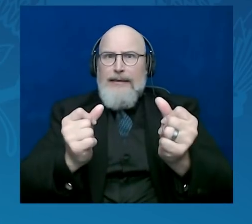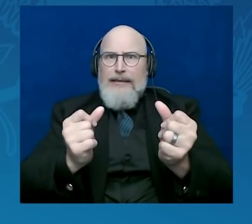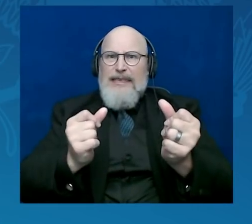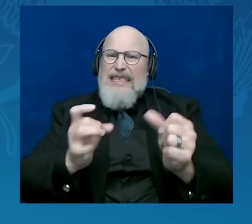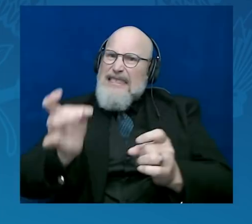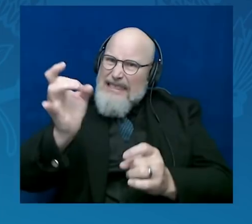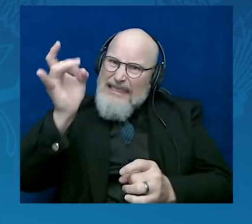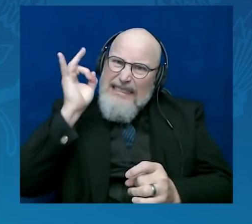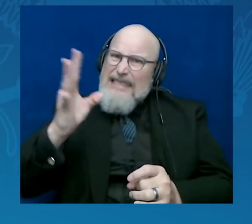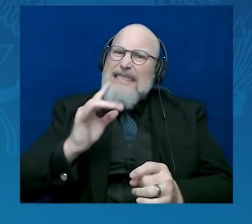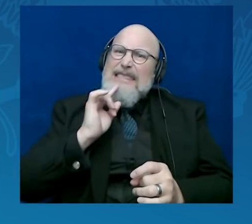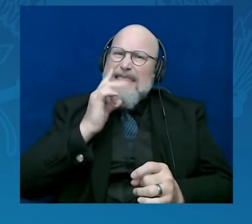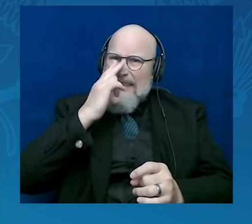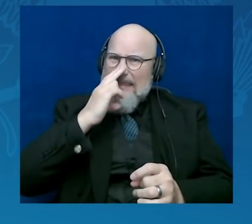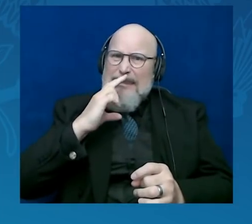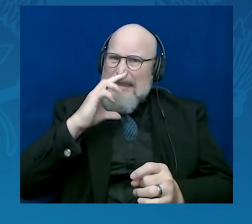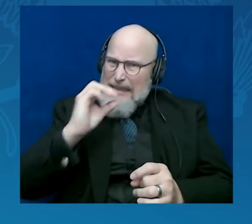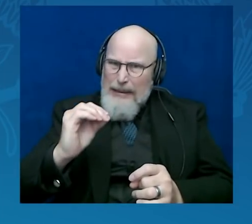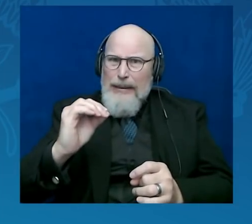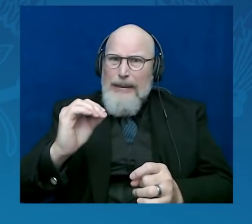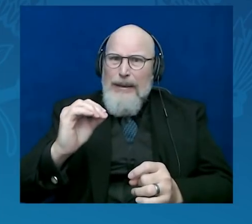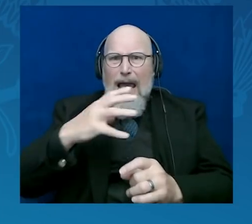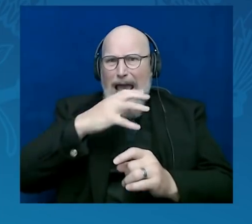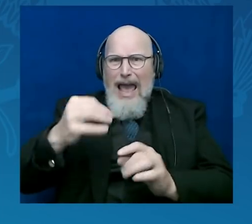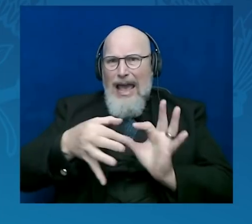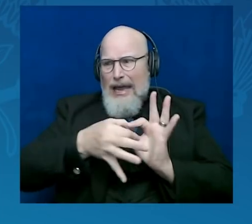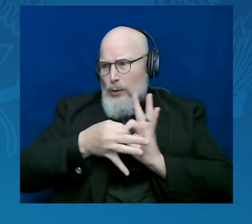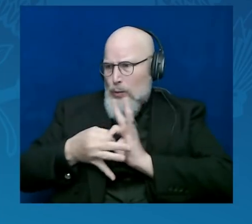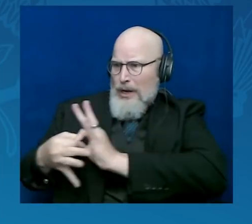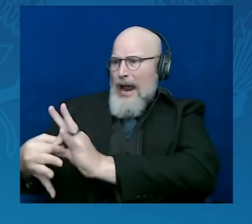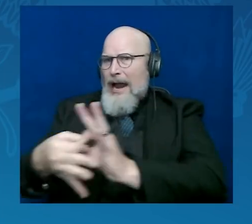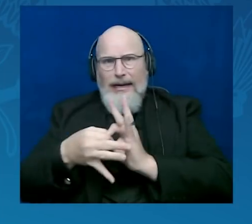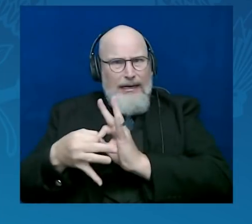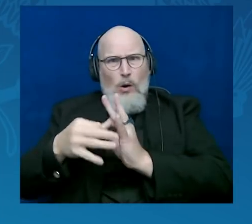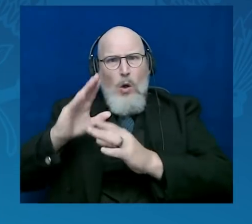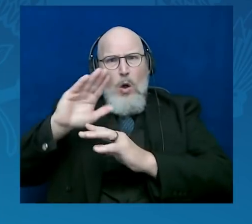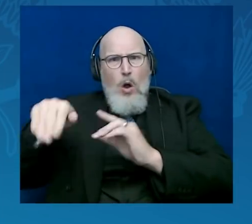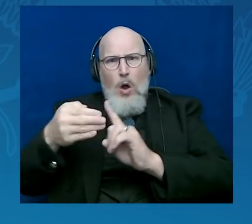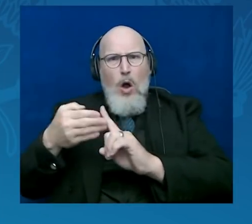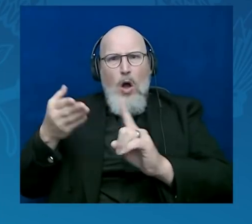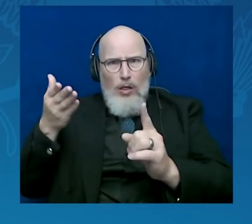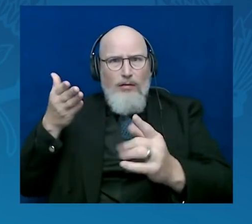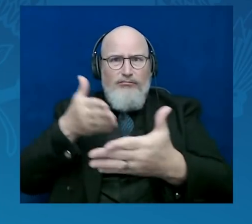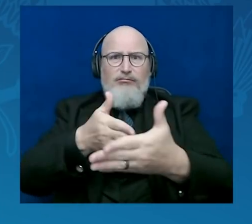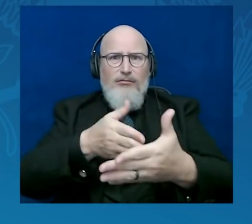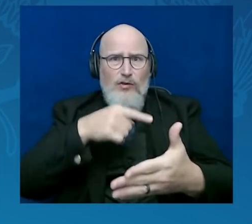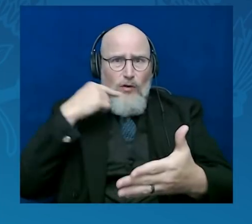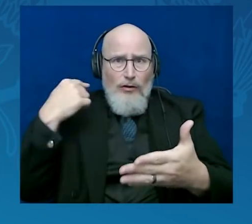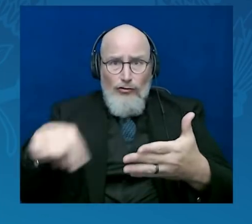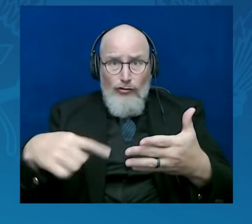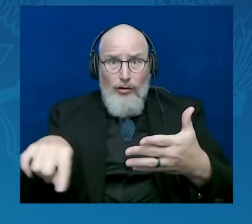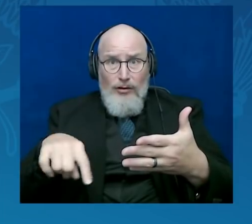We will impose far-reaching financial sanctions and export controls.